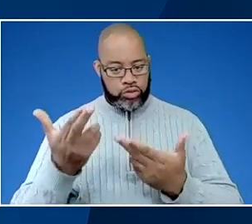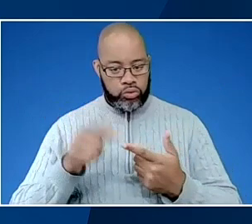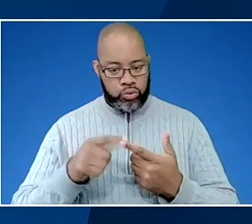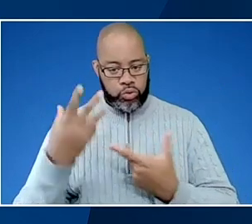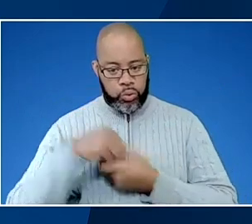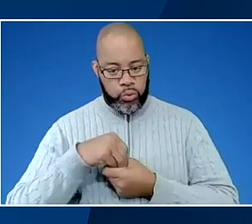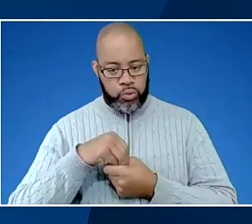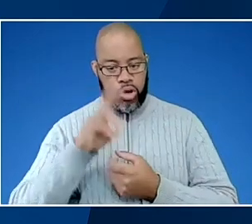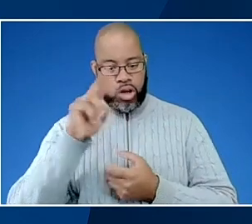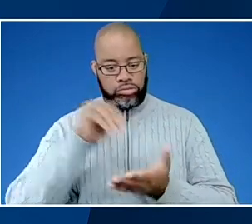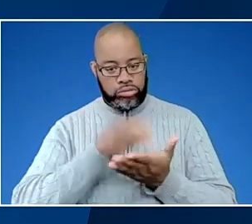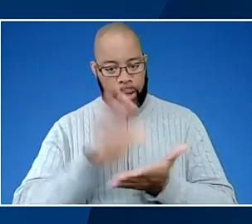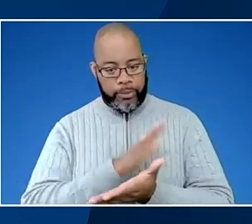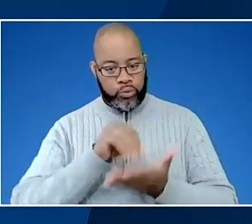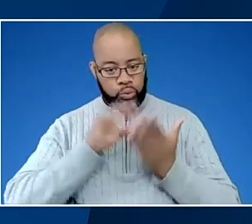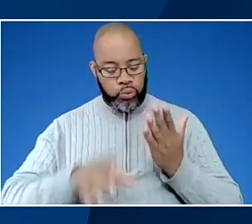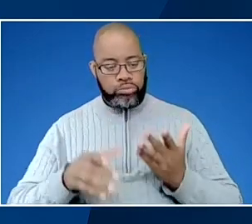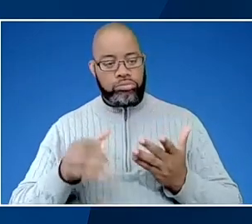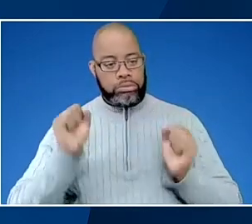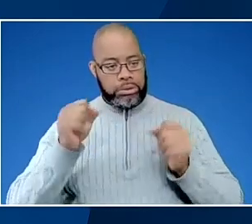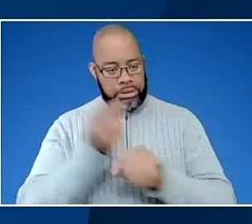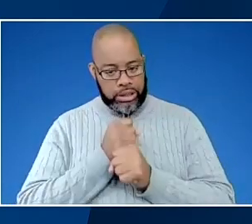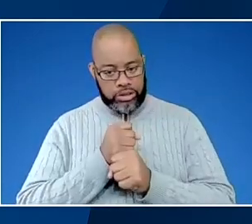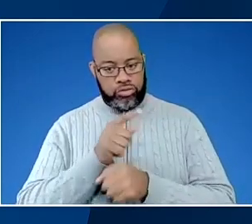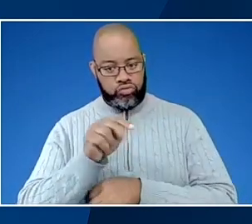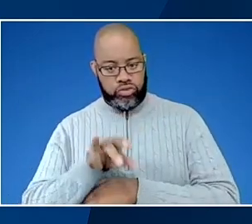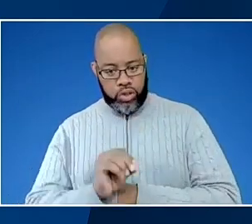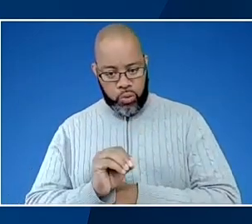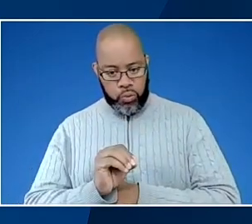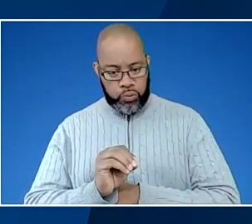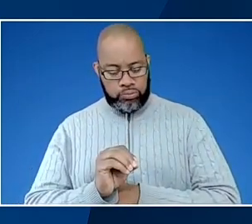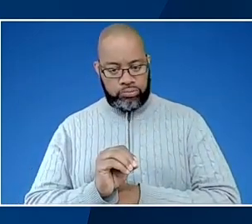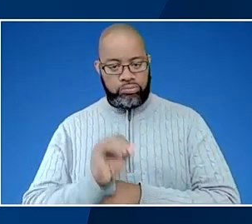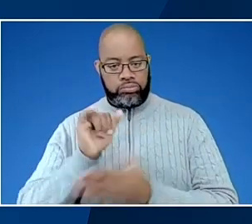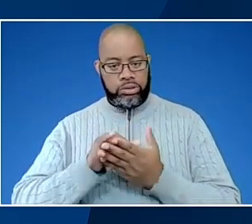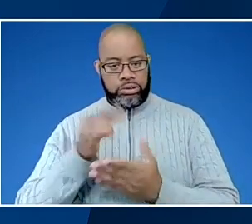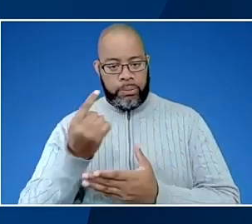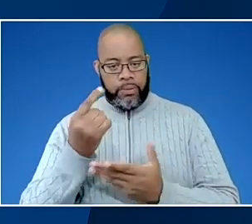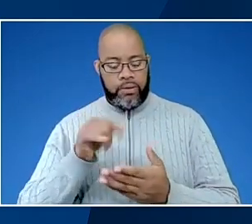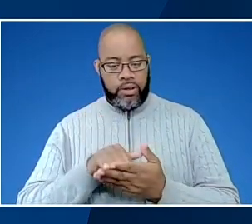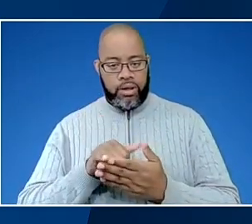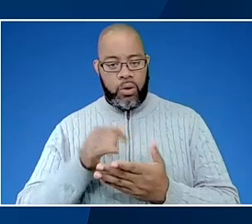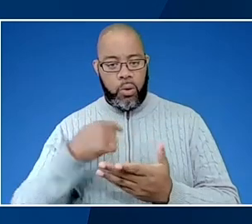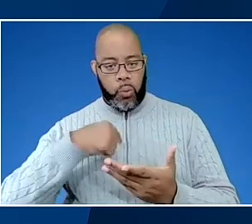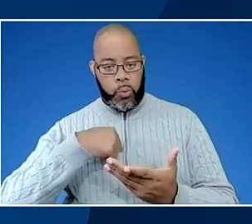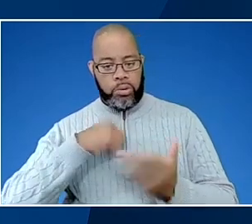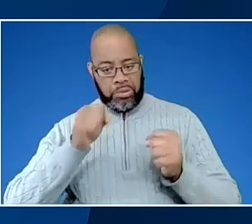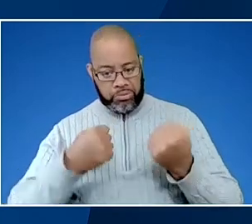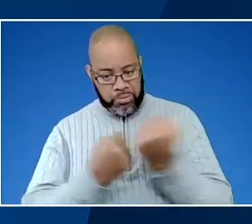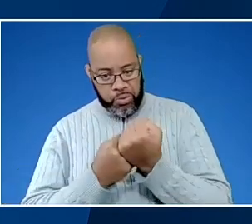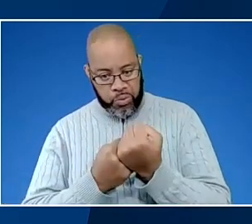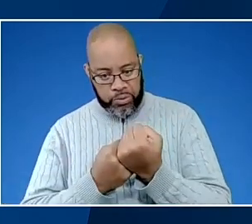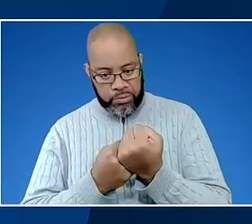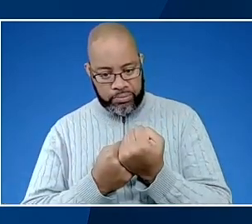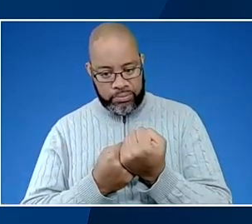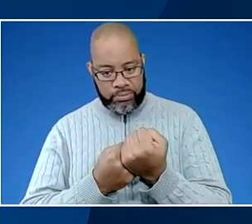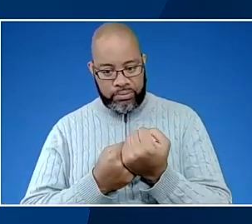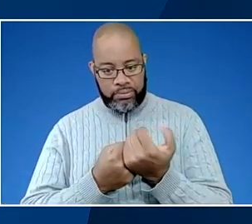students that's eligible for TRIO. And that's something that we can support. However, since we are focusing on the neg